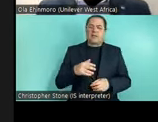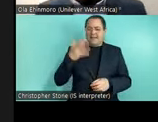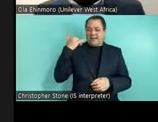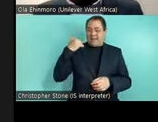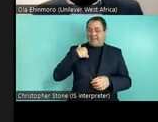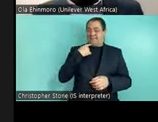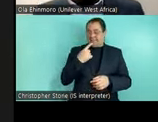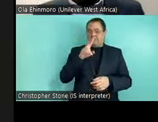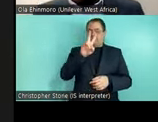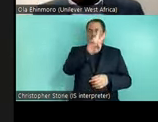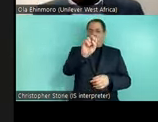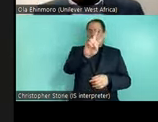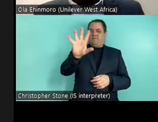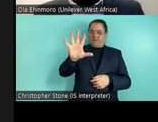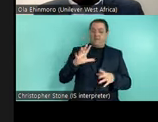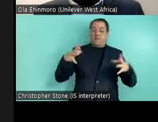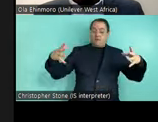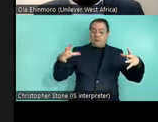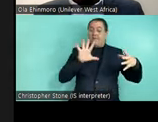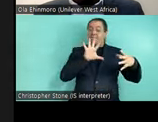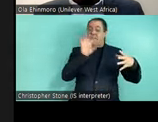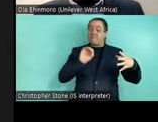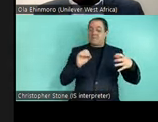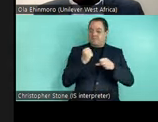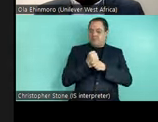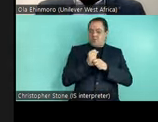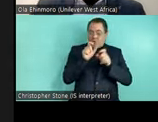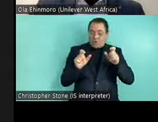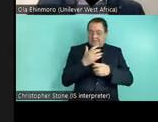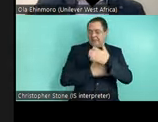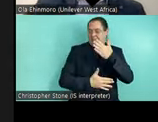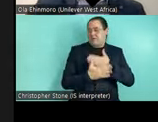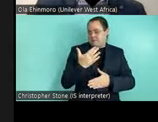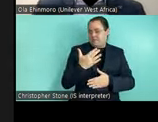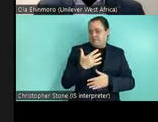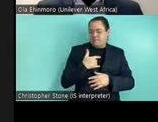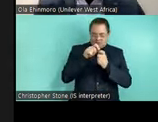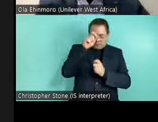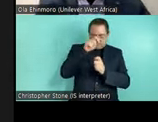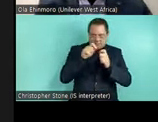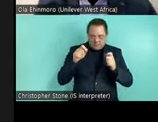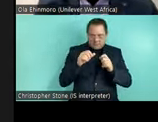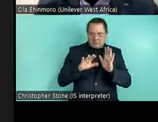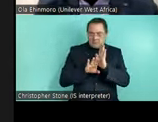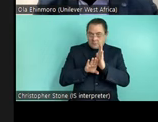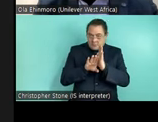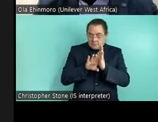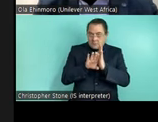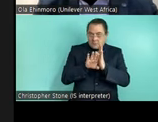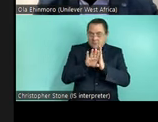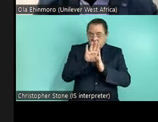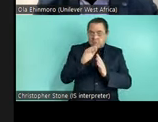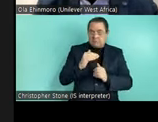by 2025 we cannot be five, I mean 5% of our employees will be people with disability.